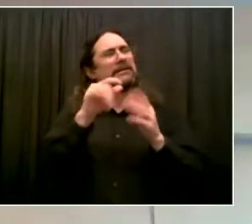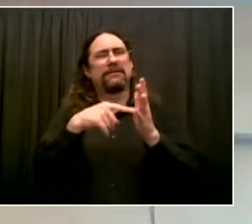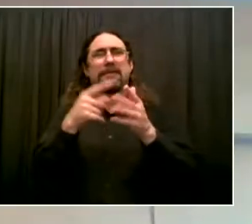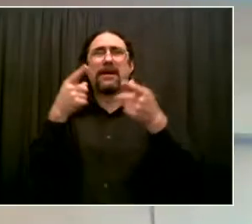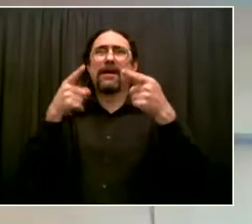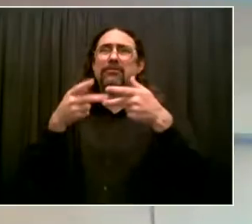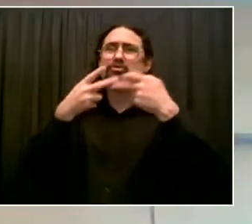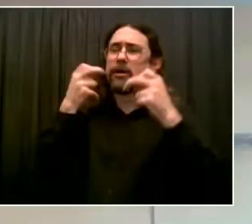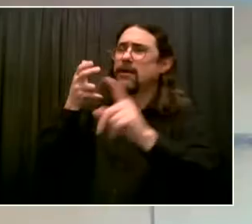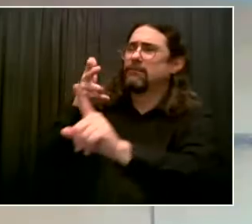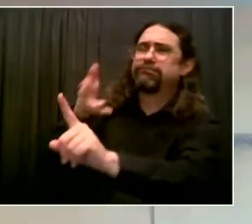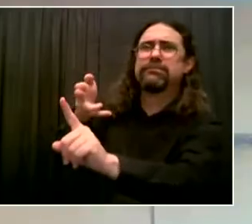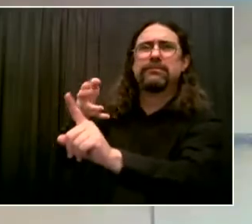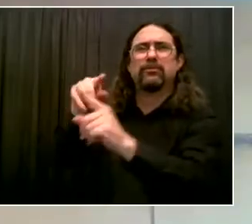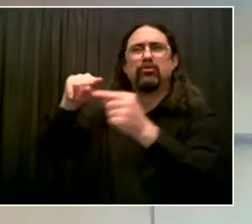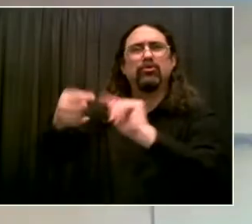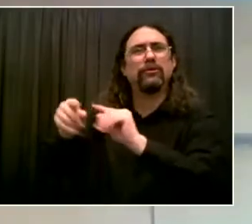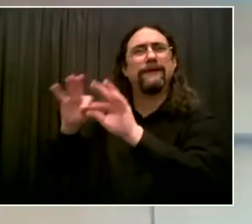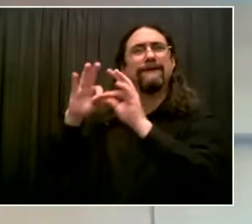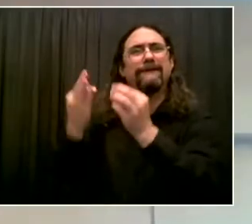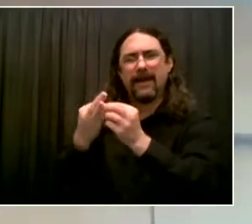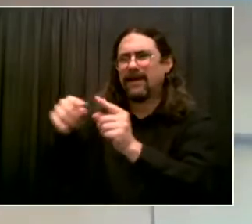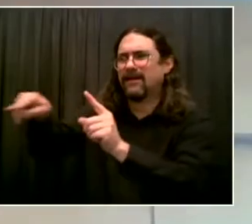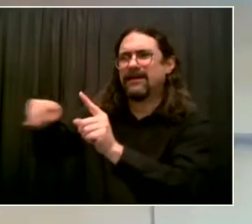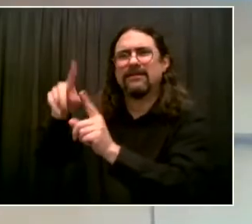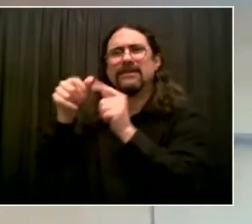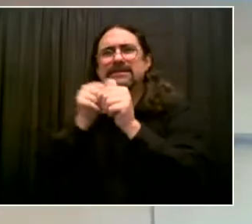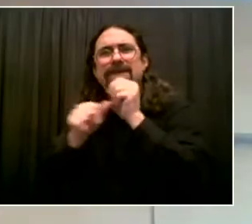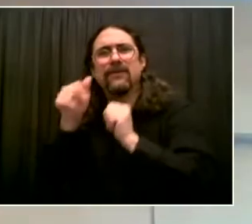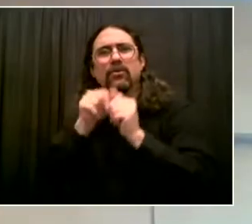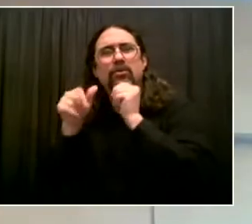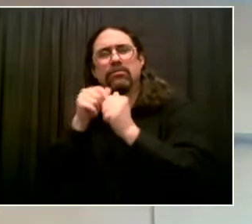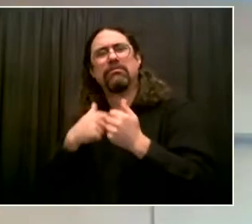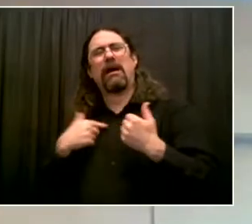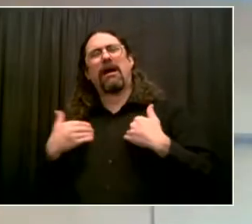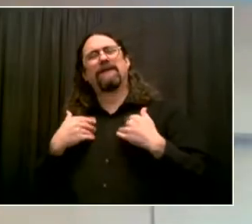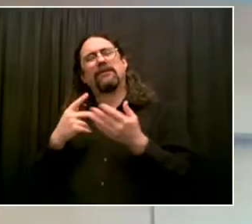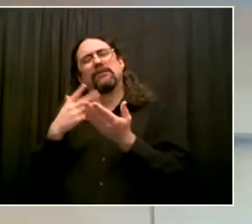COMMUNITY. IT IS IMPORTANT ANDTH IS IS REALLY CRITICAL TO KNOW THAT YOU